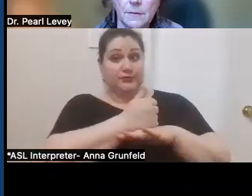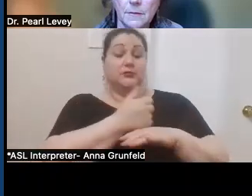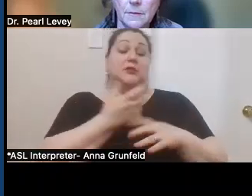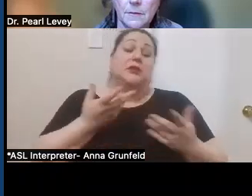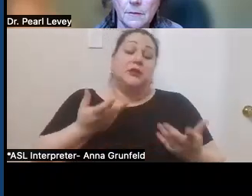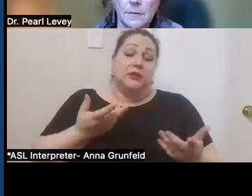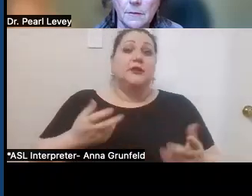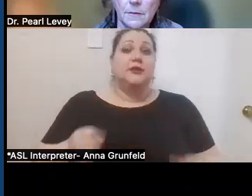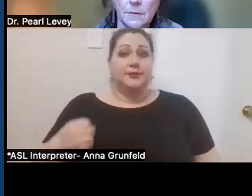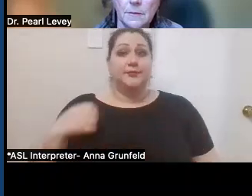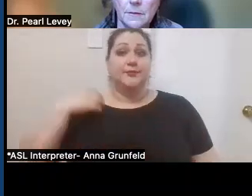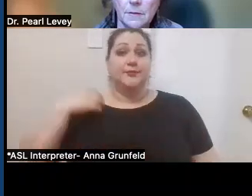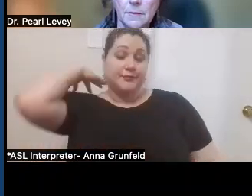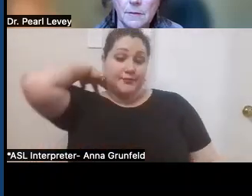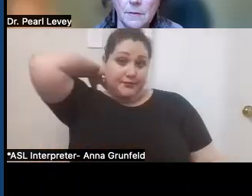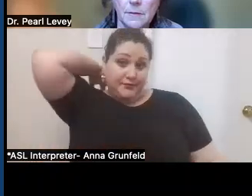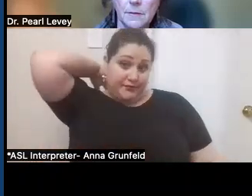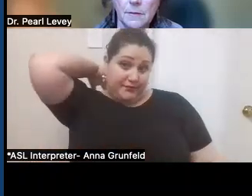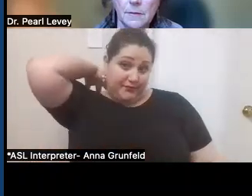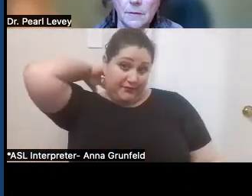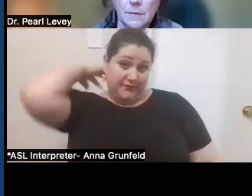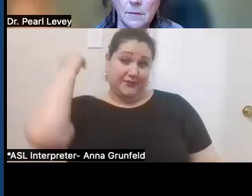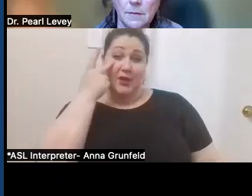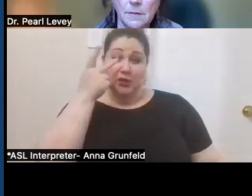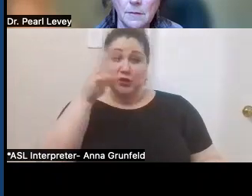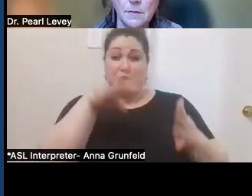the graph that I showed that there was a slight trend upwards of students with accommodations.